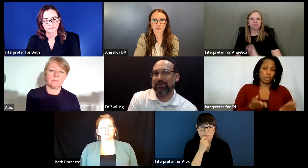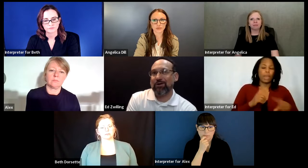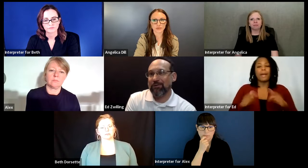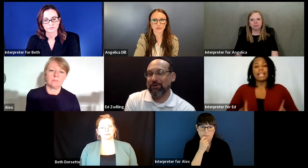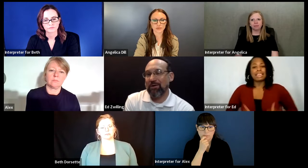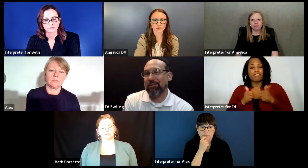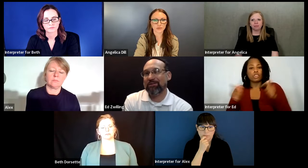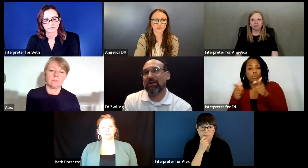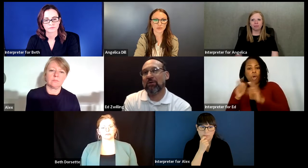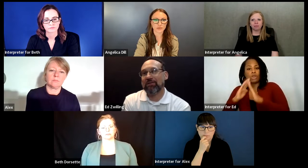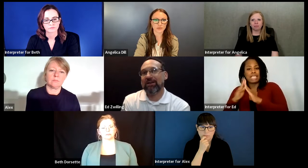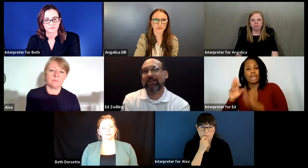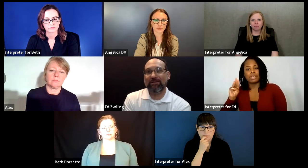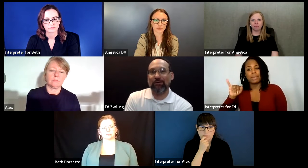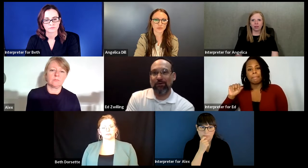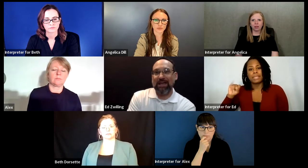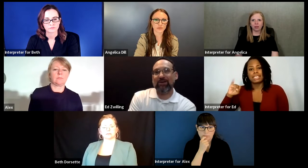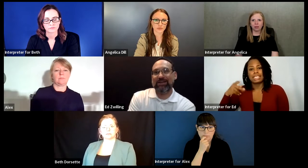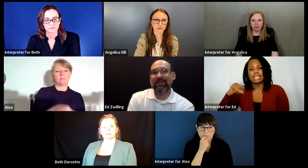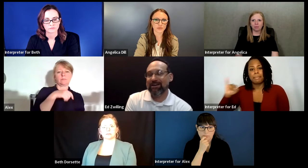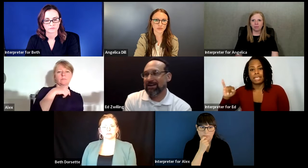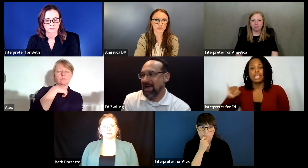she worked for the Department of Health for her county.